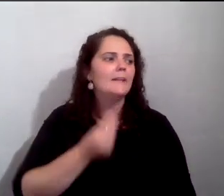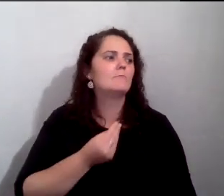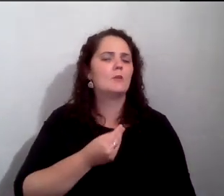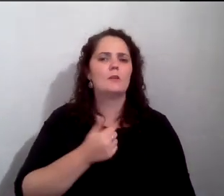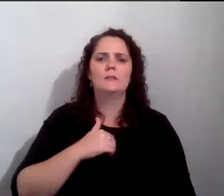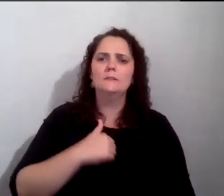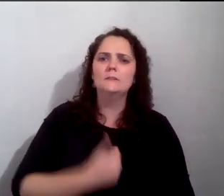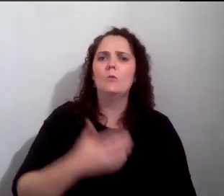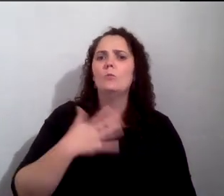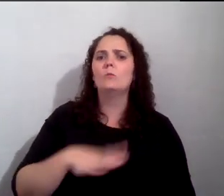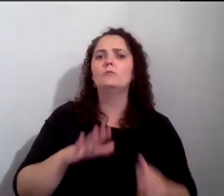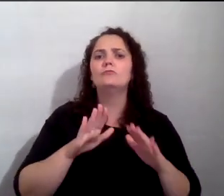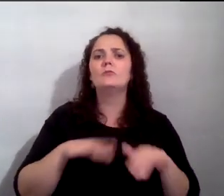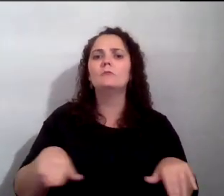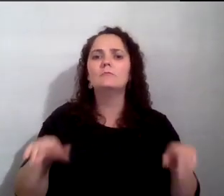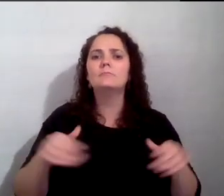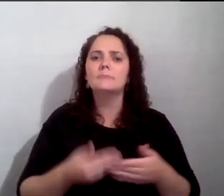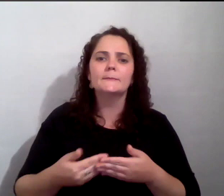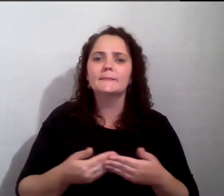of hunger or desperation to become a mother